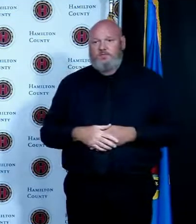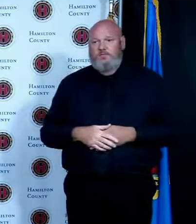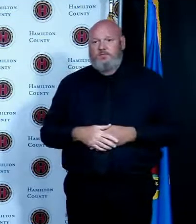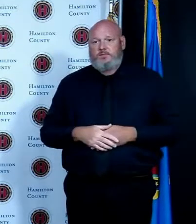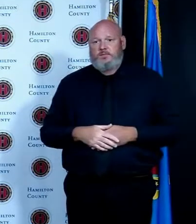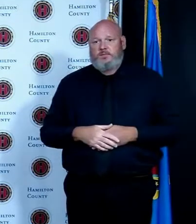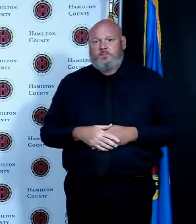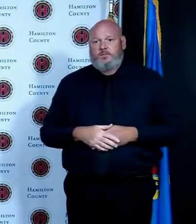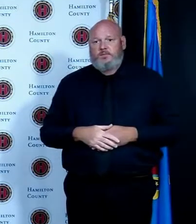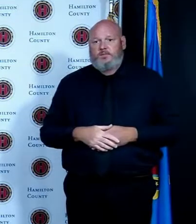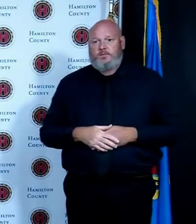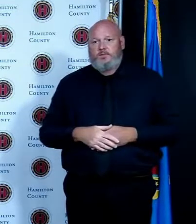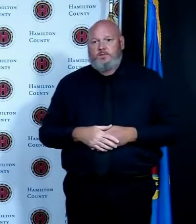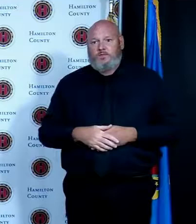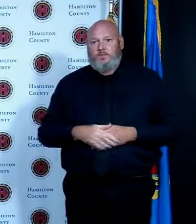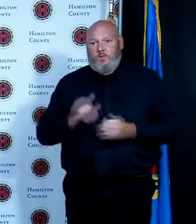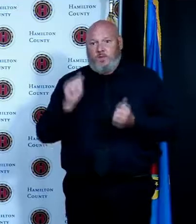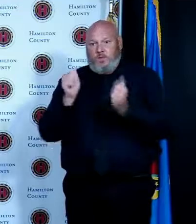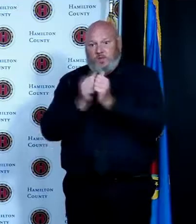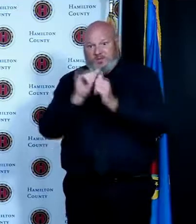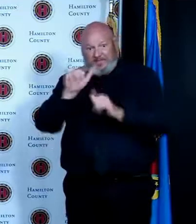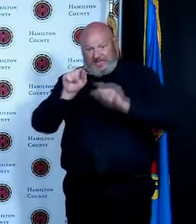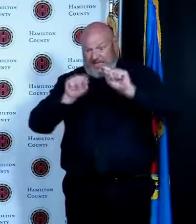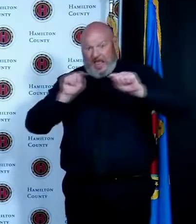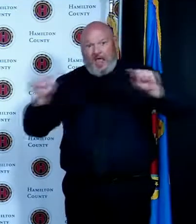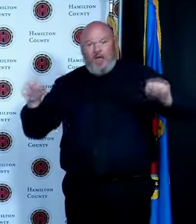yeah Jay Hanselman is up first he has questions for you Health Commissioner